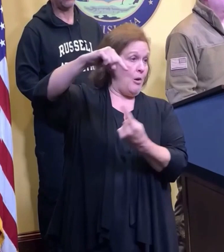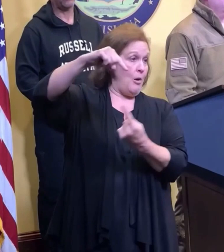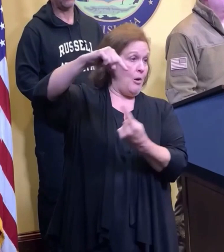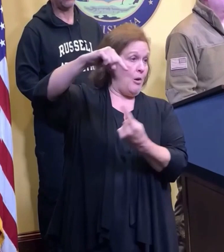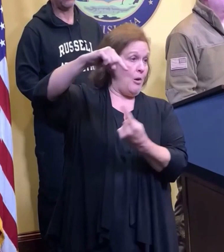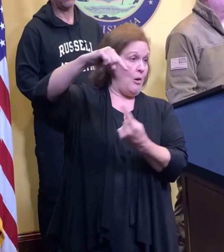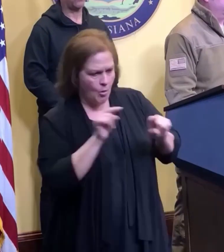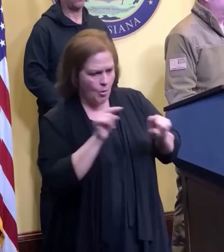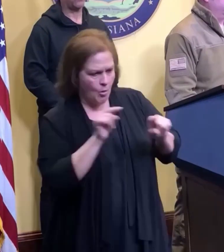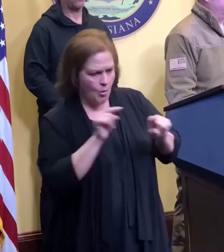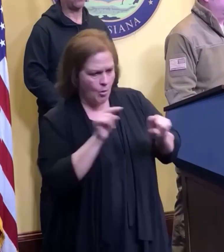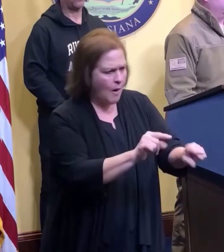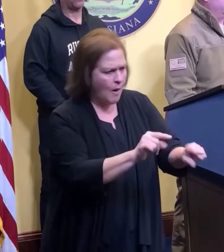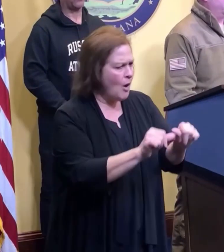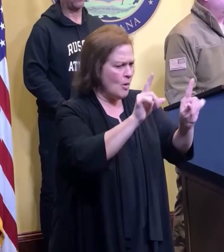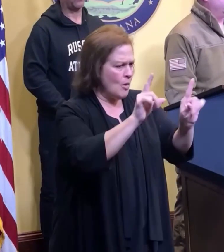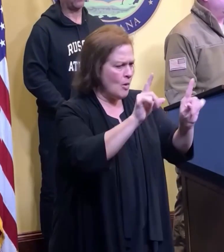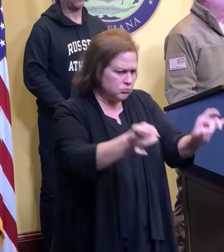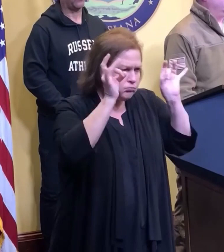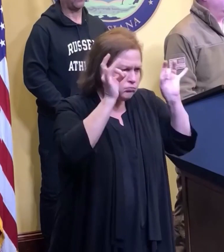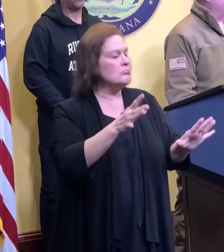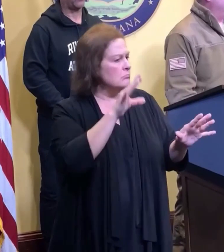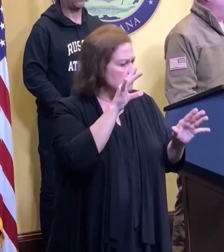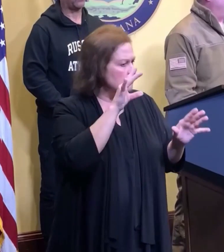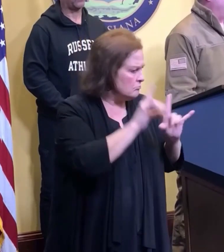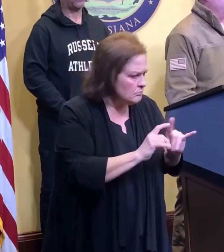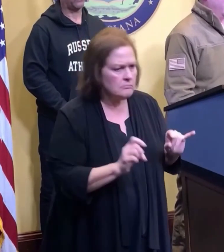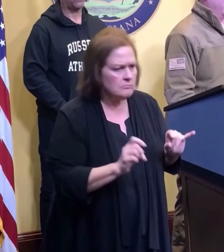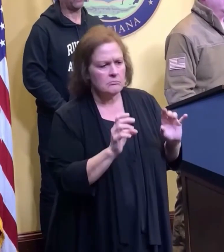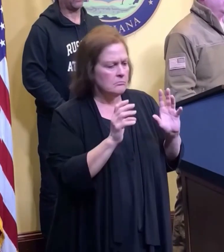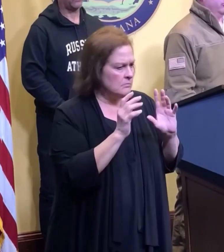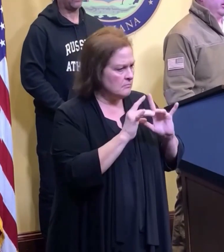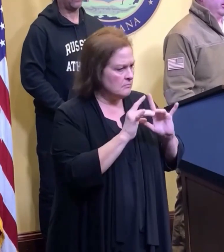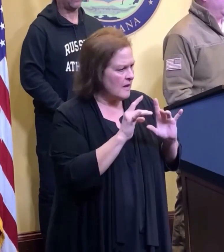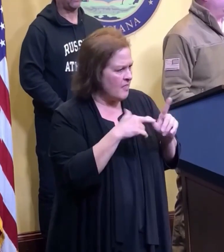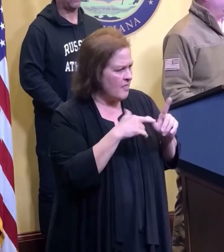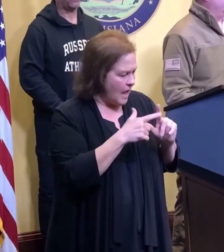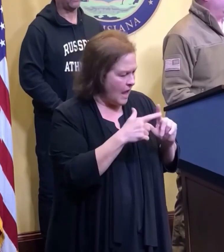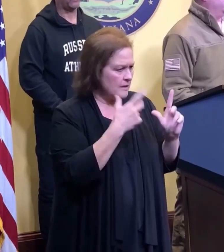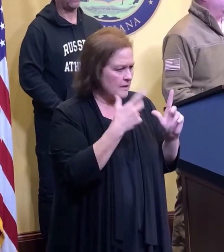and do inspection assessment and then they move out towards the rest of the area so we'll be